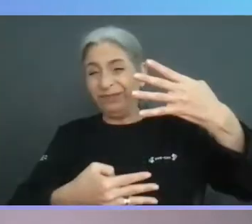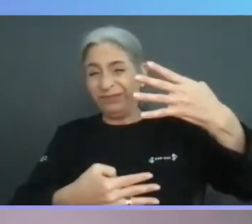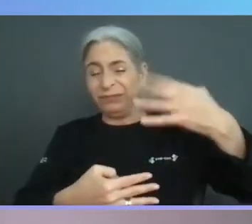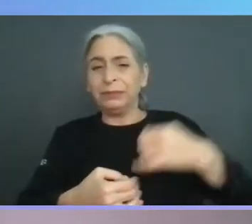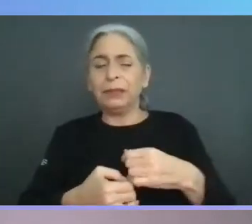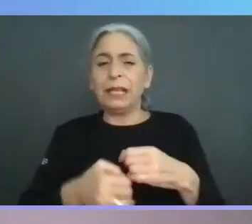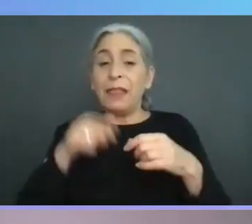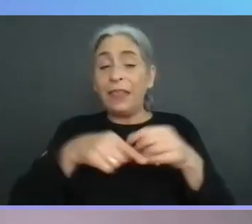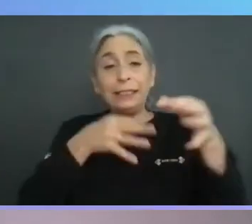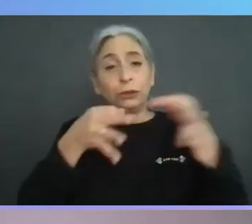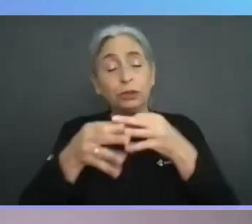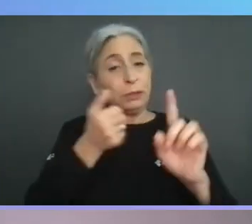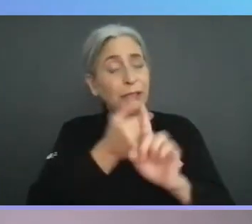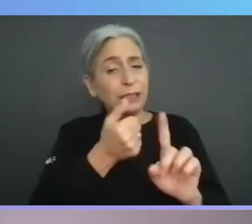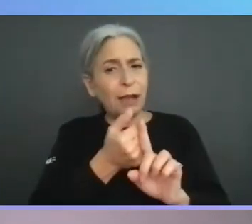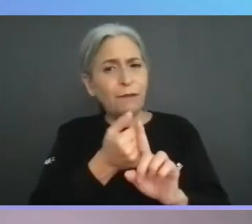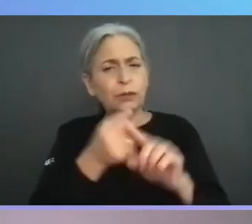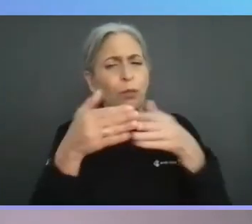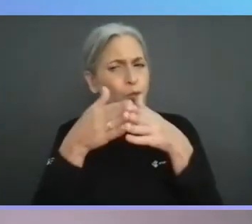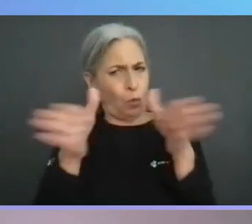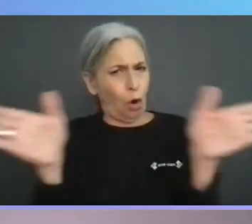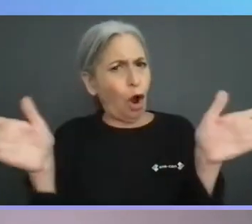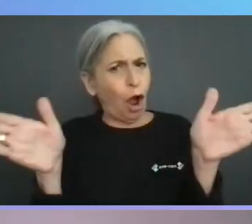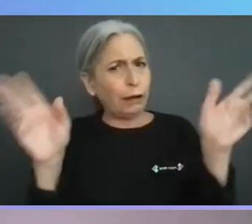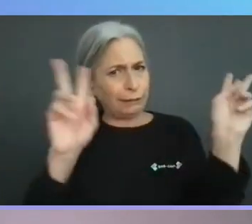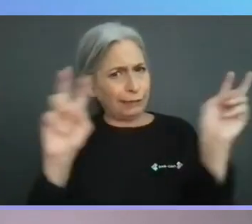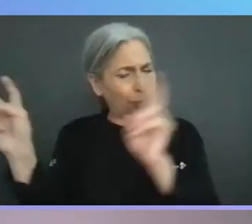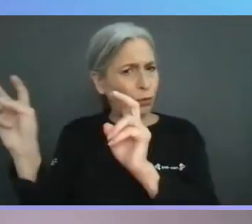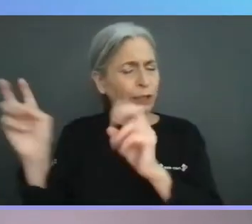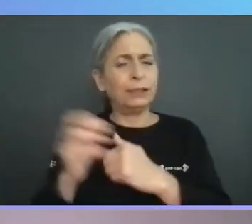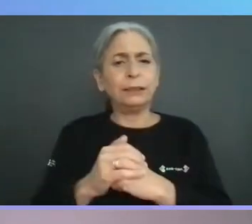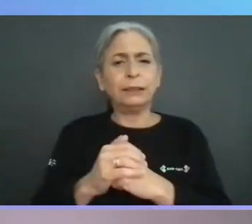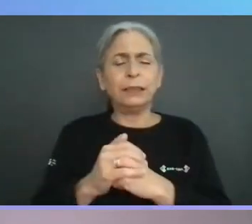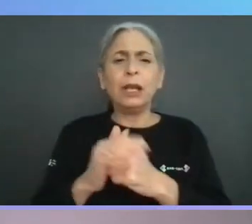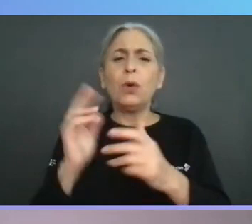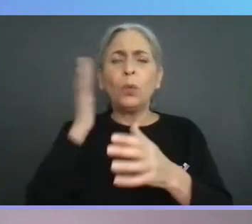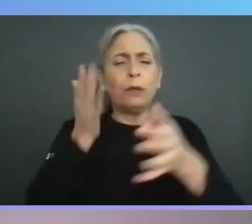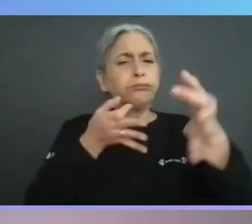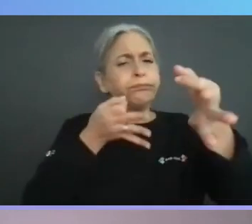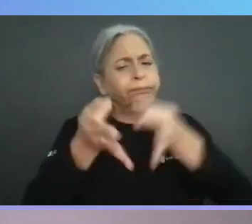image description itself is a broad category. We'll get into this more, but it includes things like short descriptions,